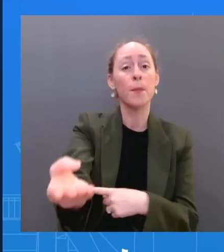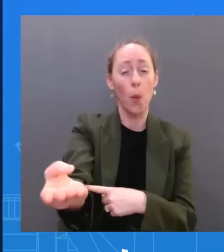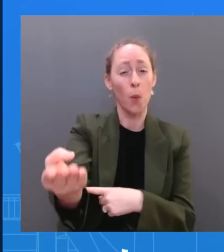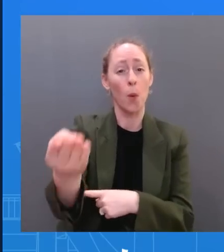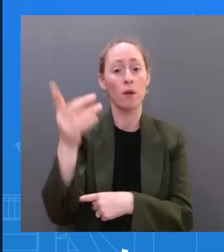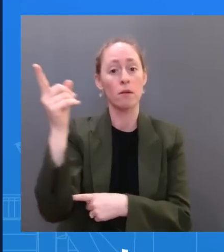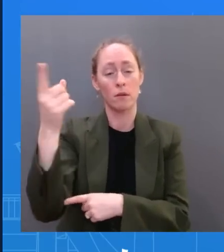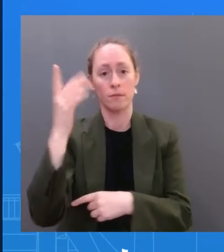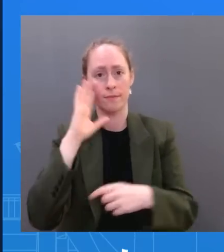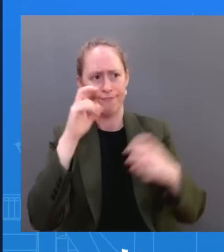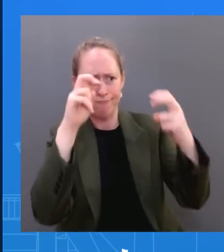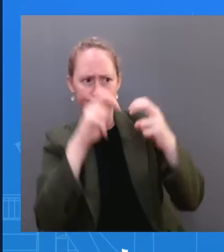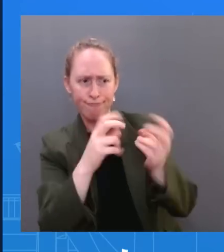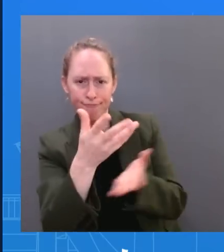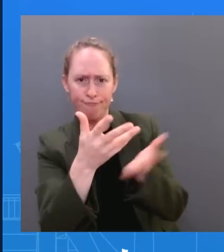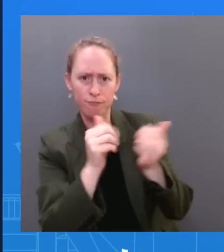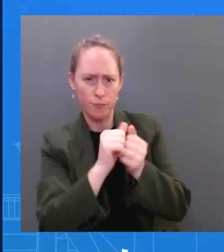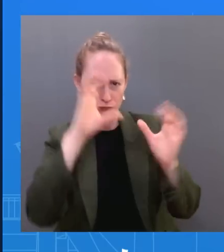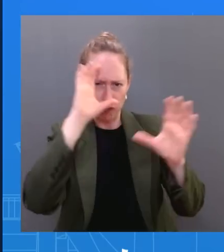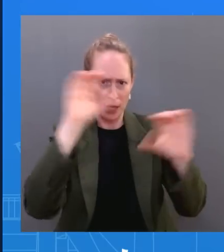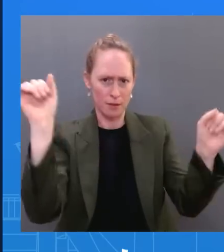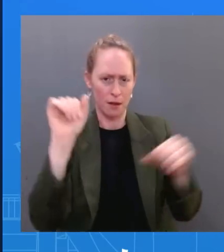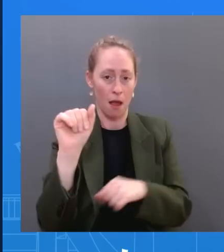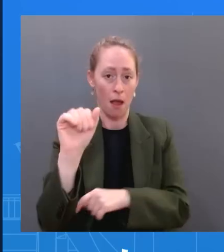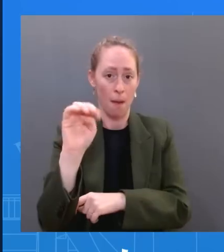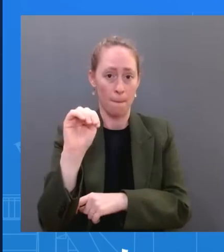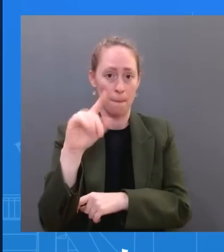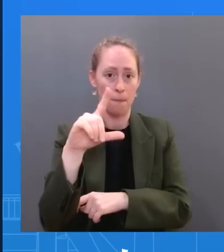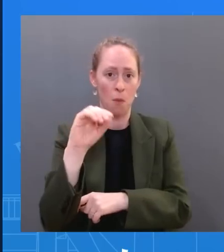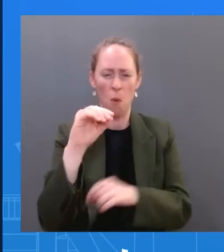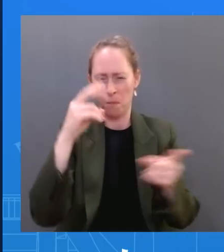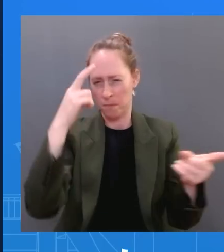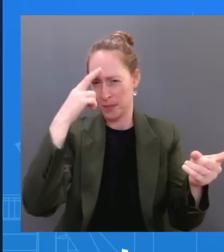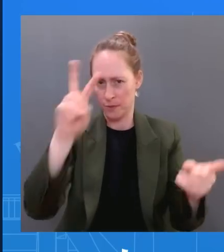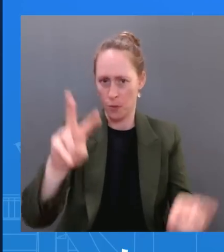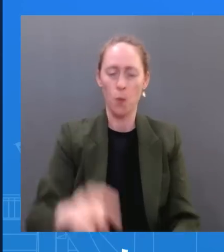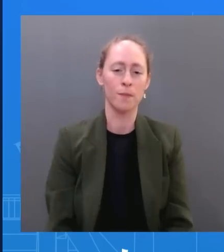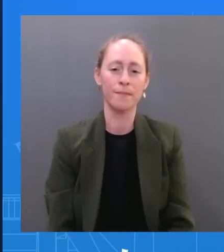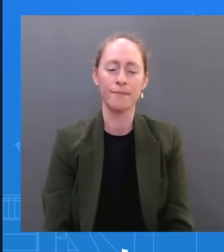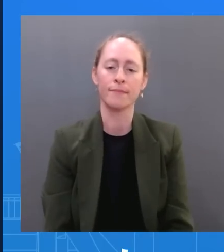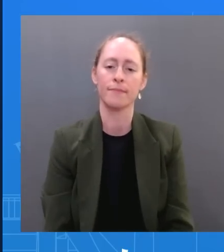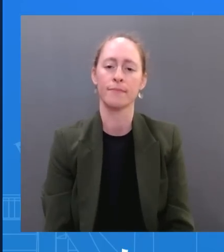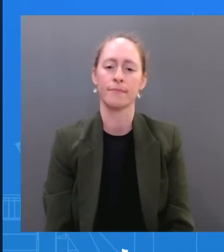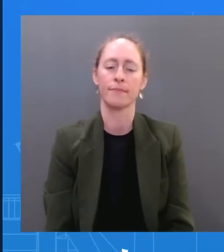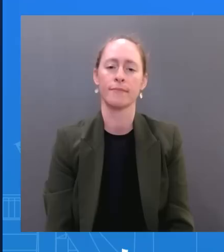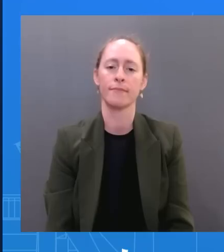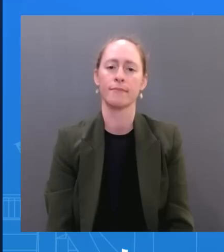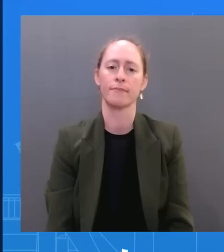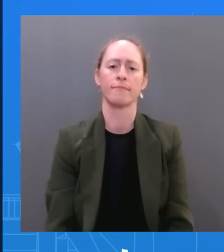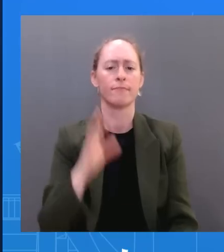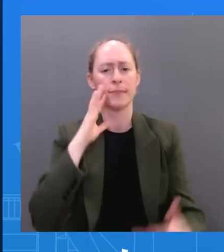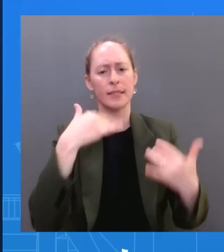to build on the significant progress made at the Summit of the Americas, where Mexico expressed support for the Americas Partnership